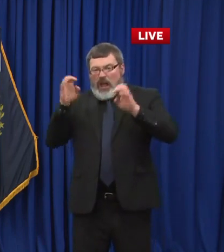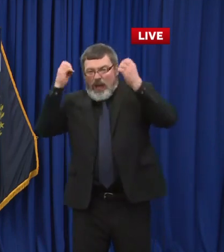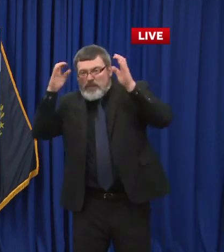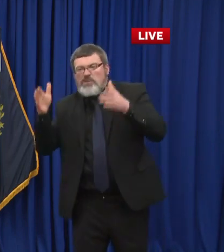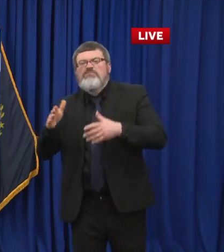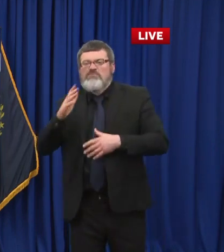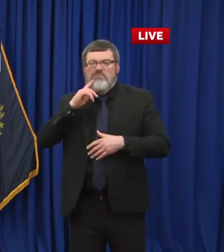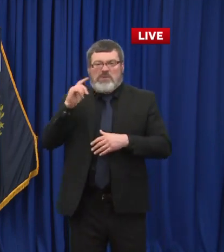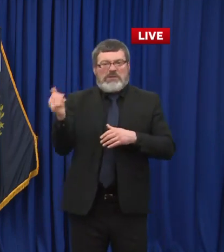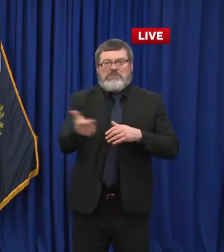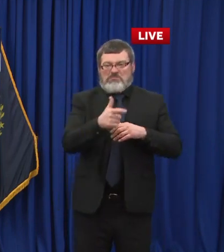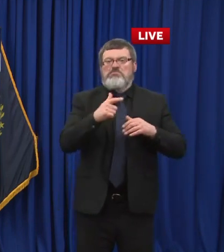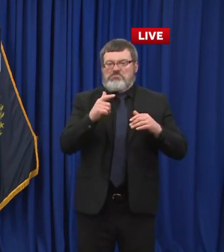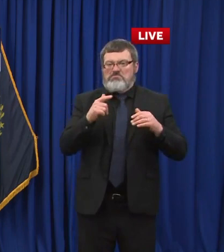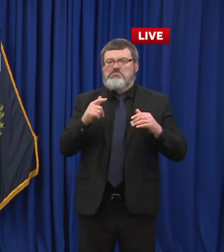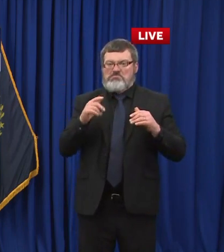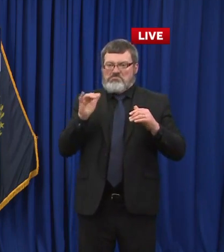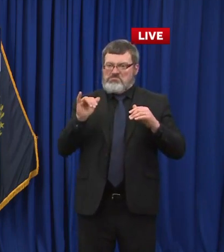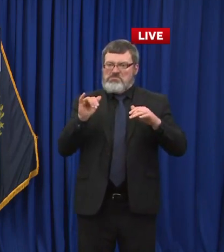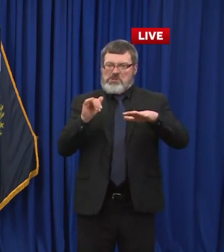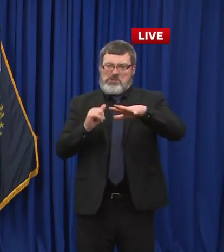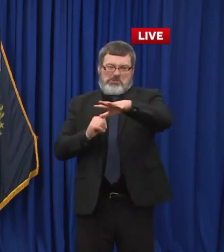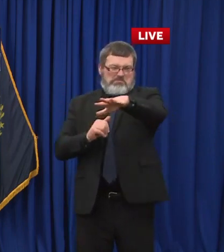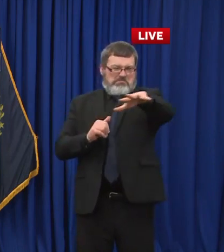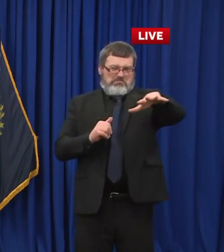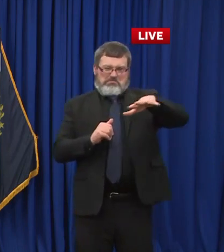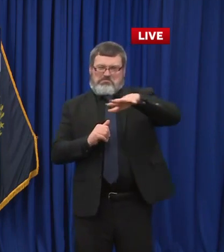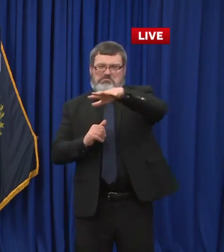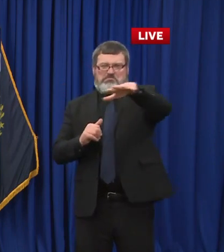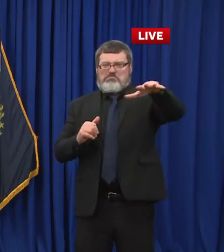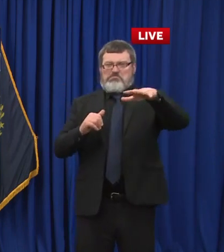WE DON’T KNOW HOW MUCH WE ARE GETTING.